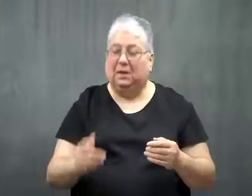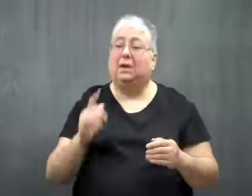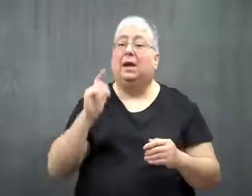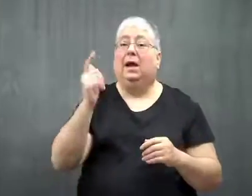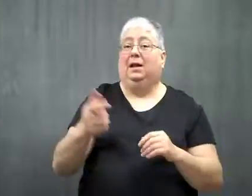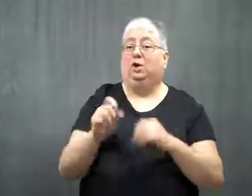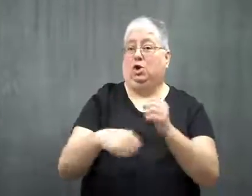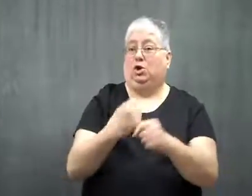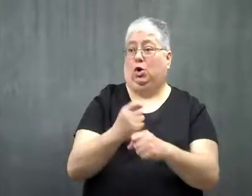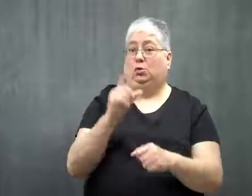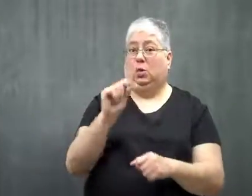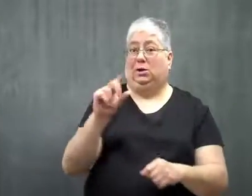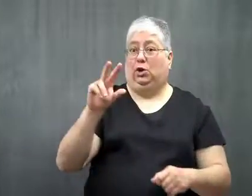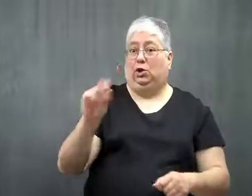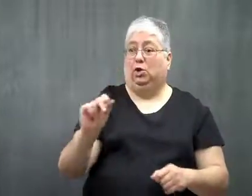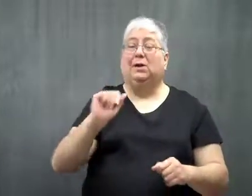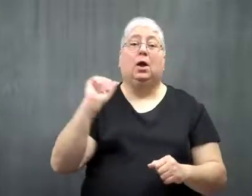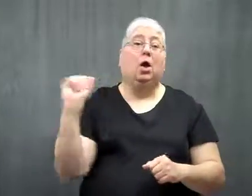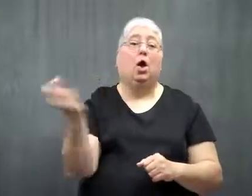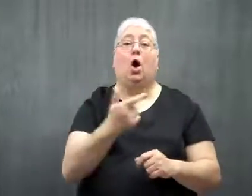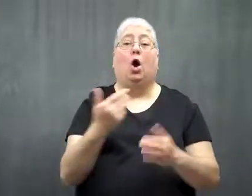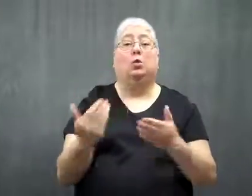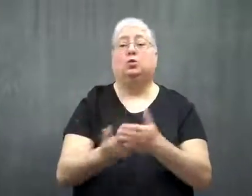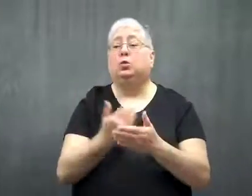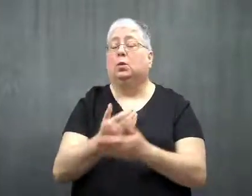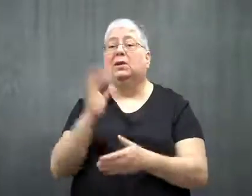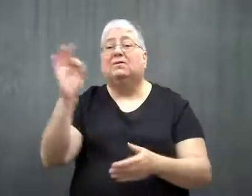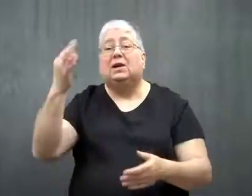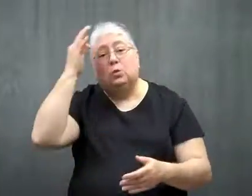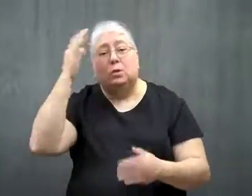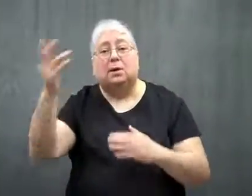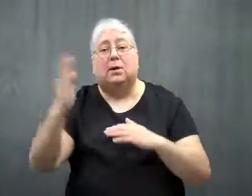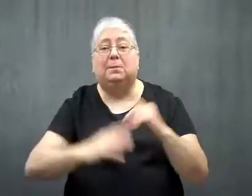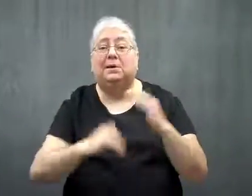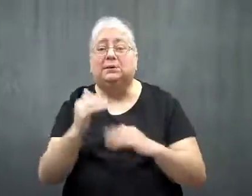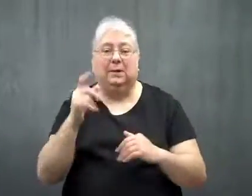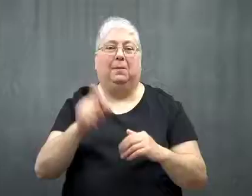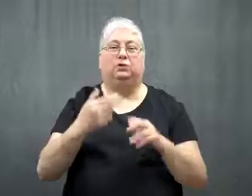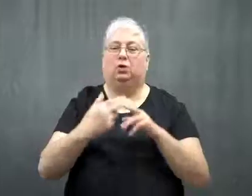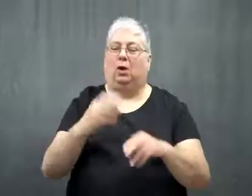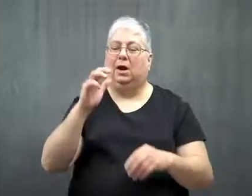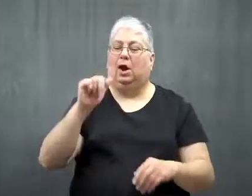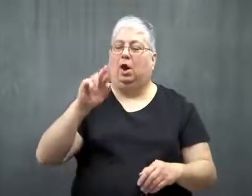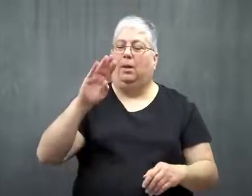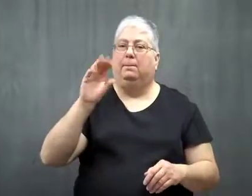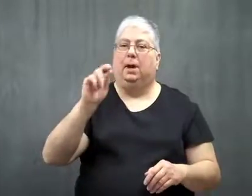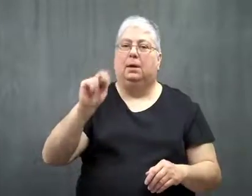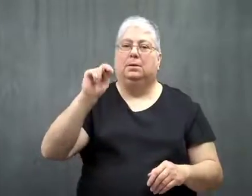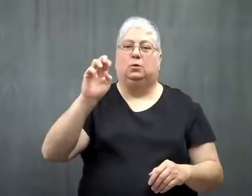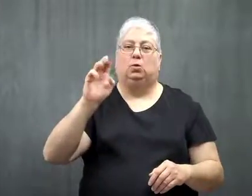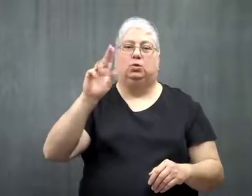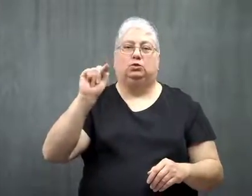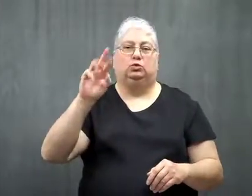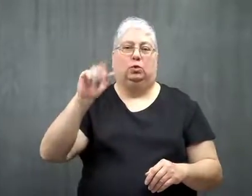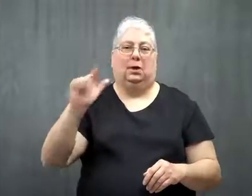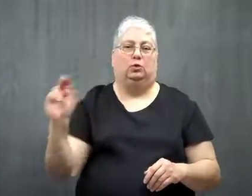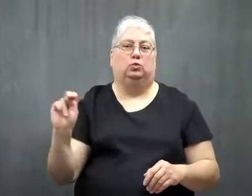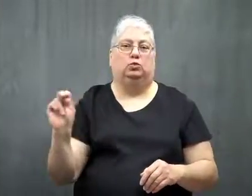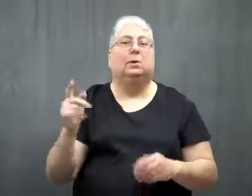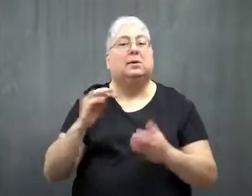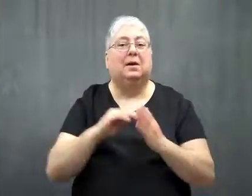By 2030, all new federal buildings must be carbon neutral,